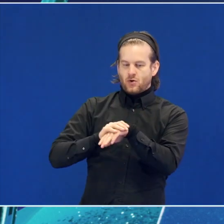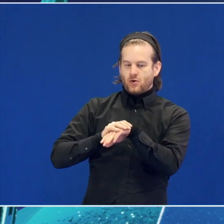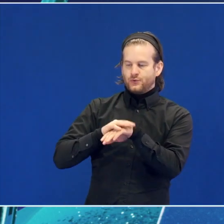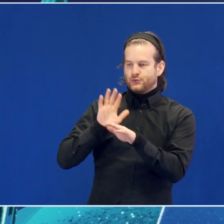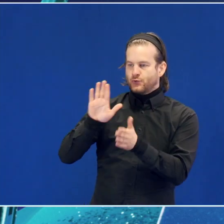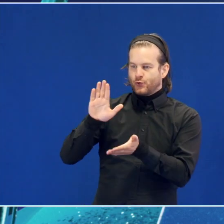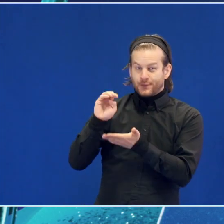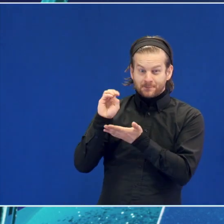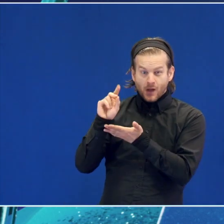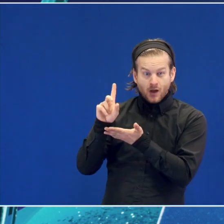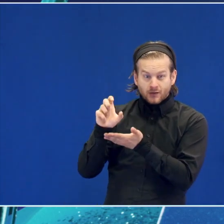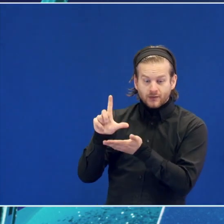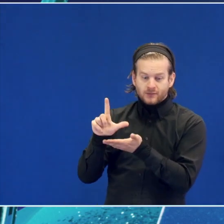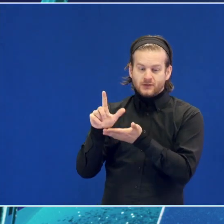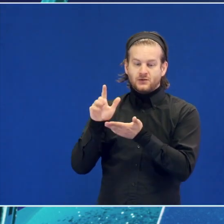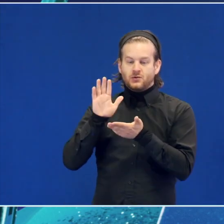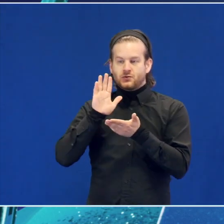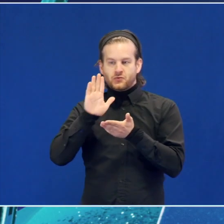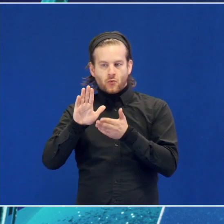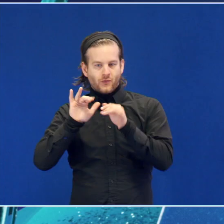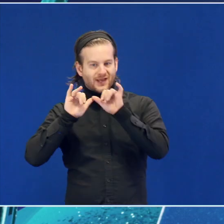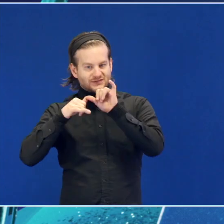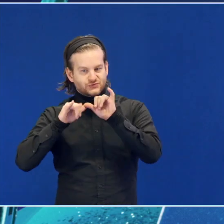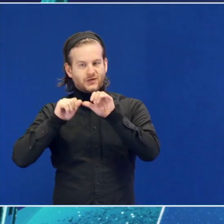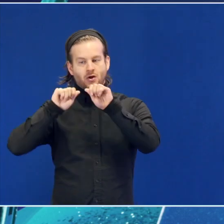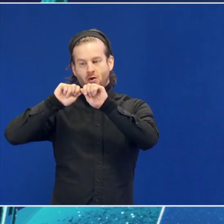But all the necessary ingredients are there already